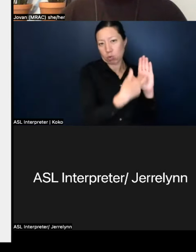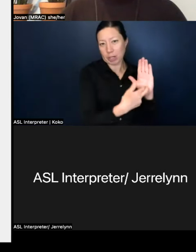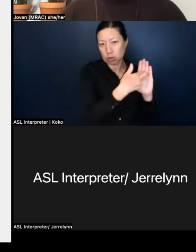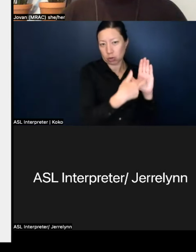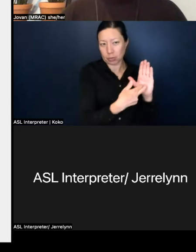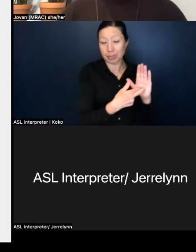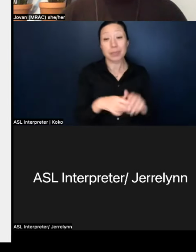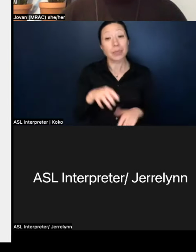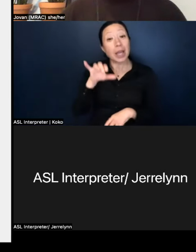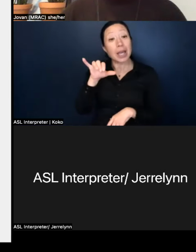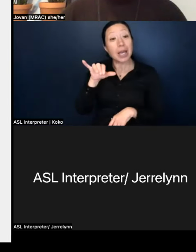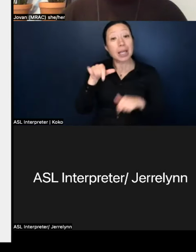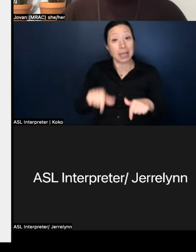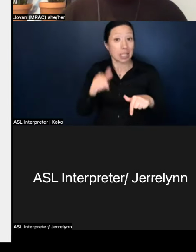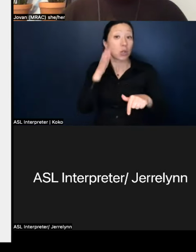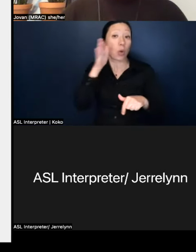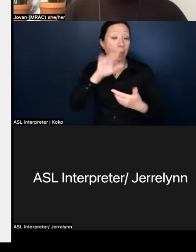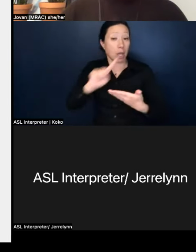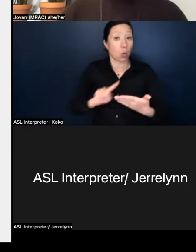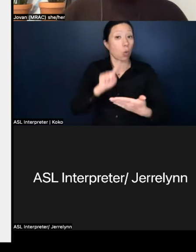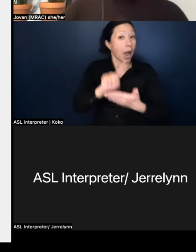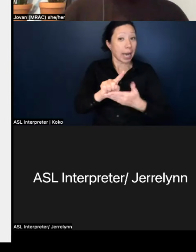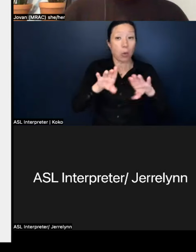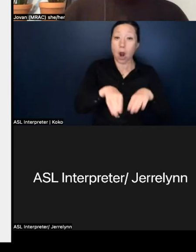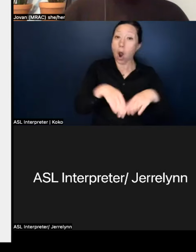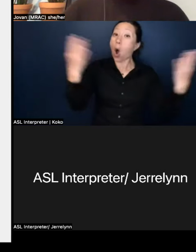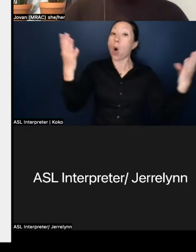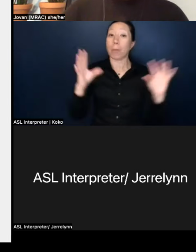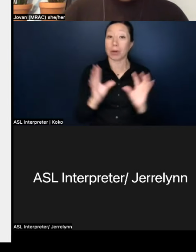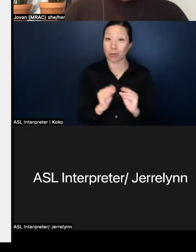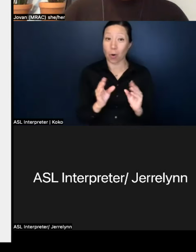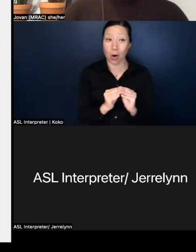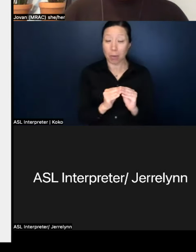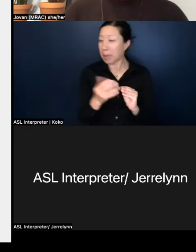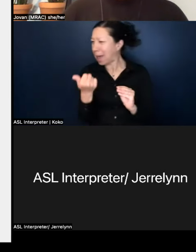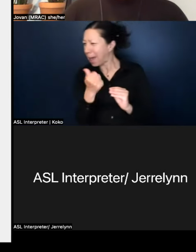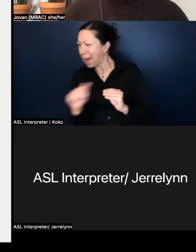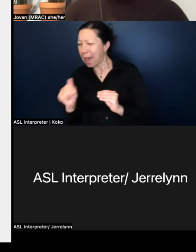where I will answer any questions that participants bring to that session.